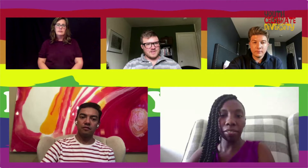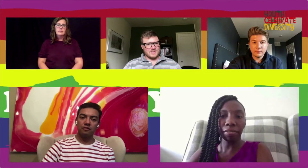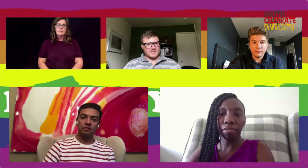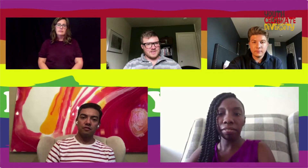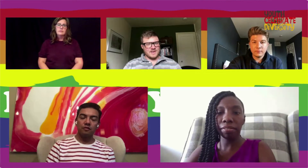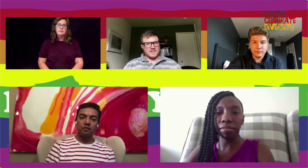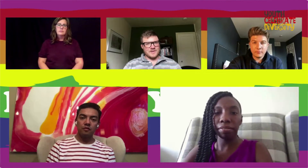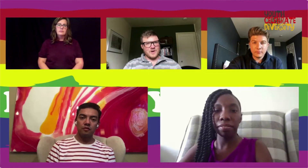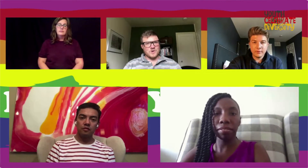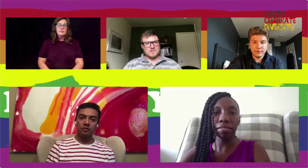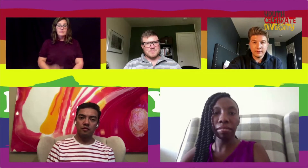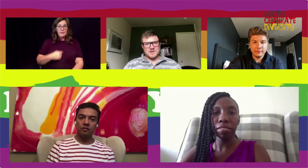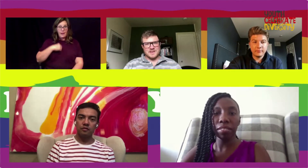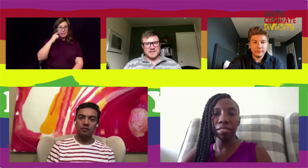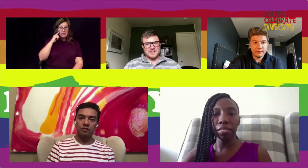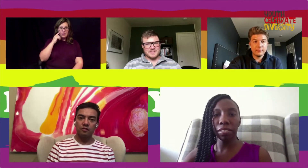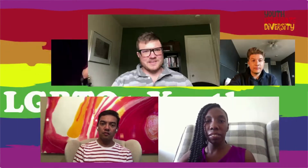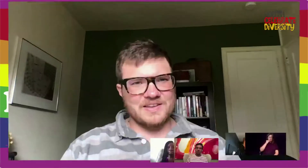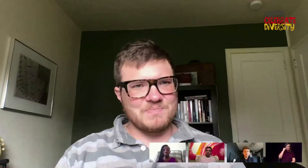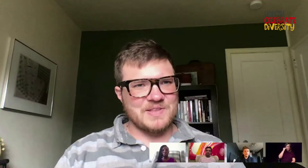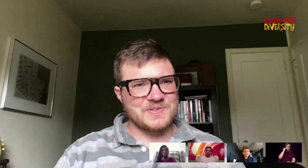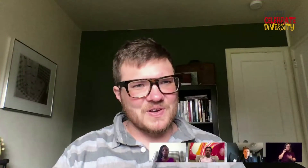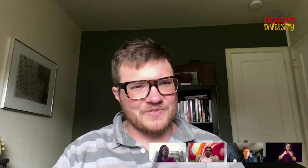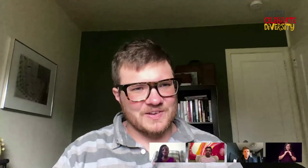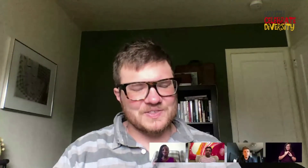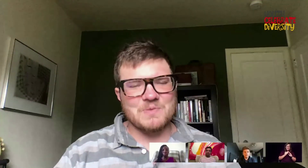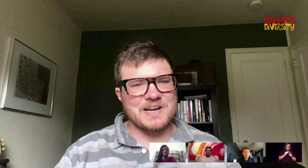i think home community can mean so different so many different things